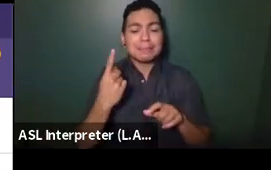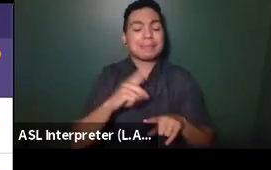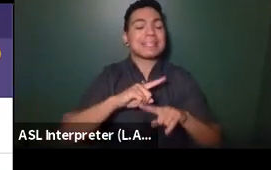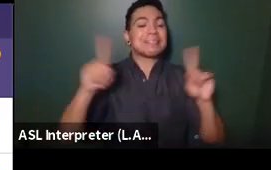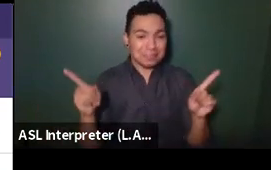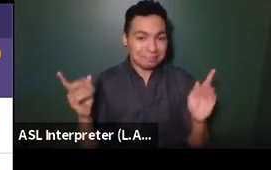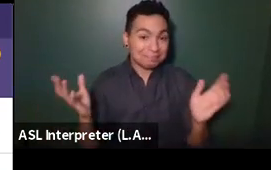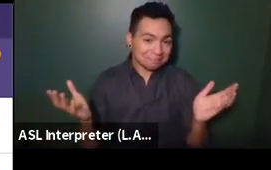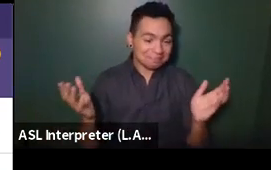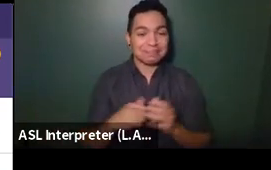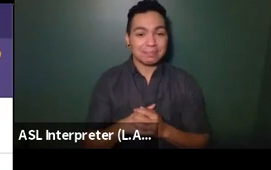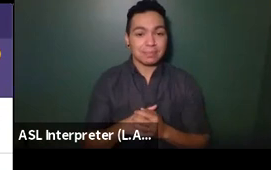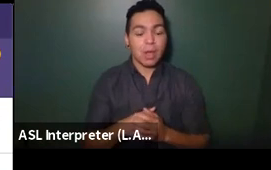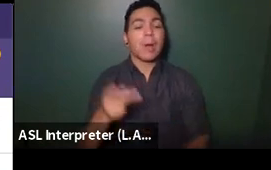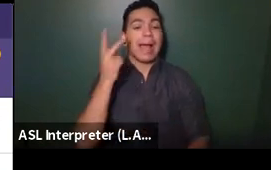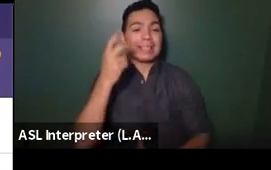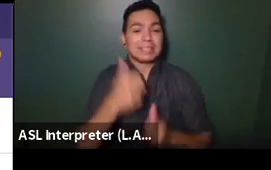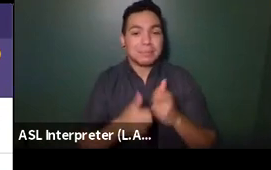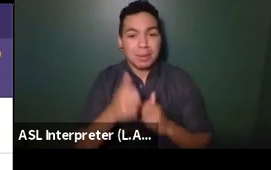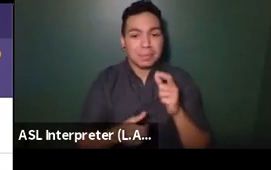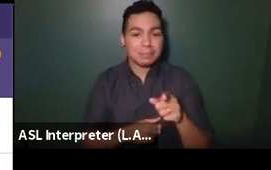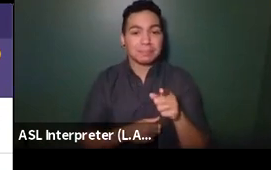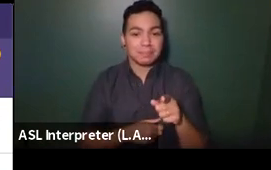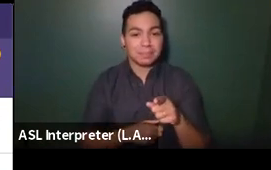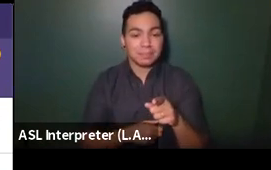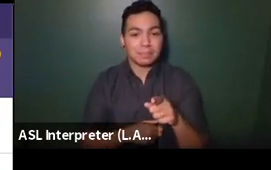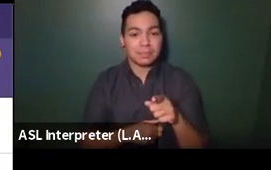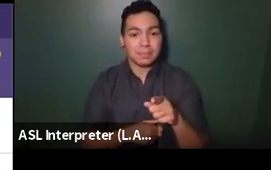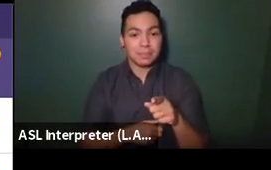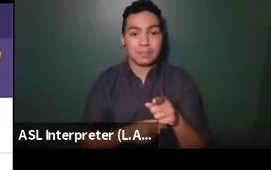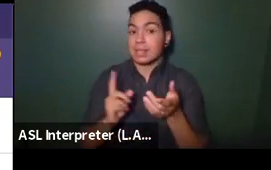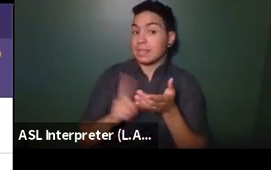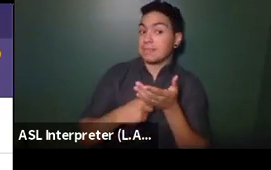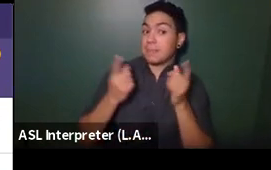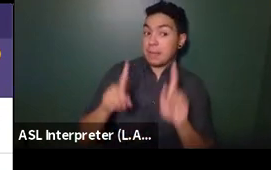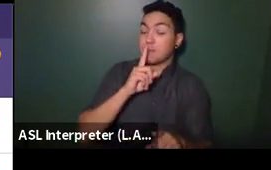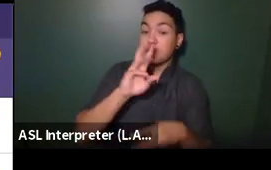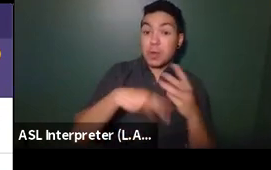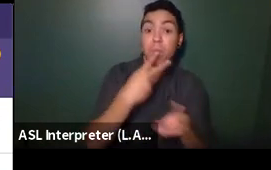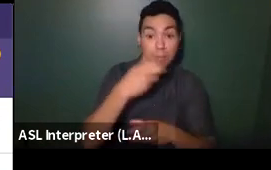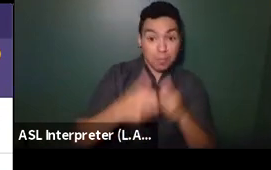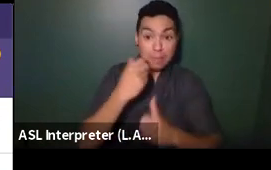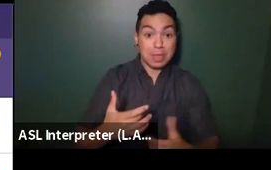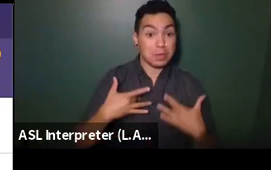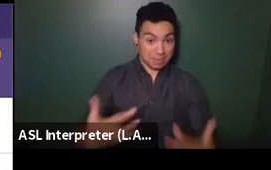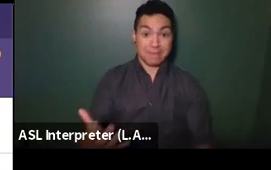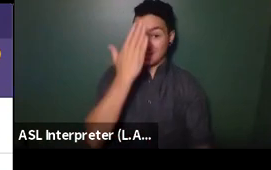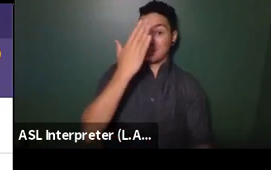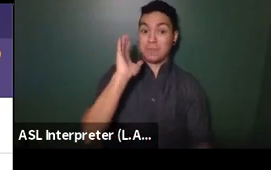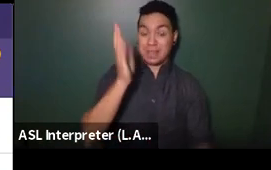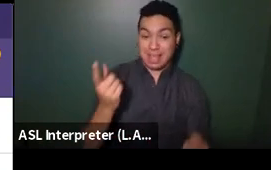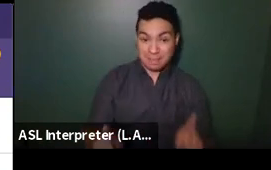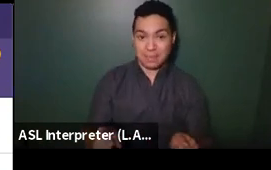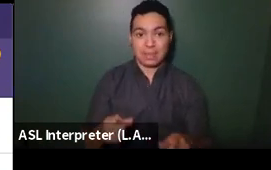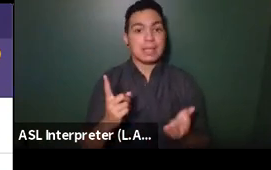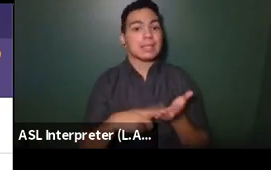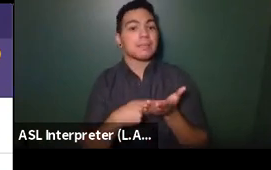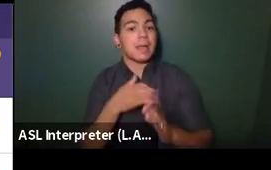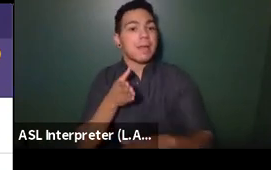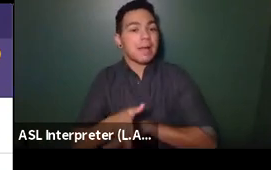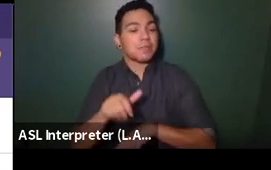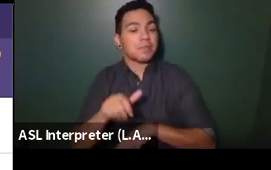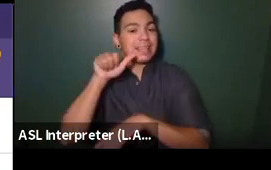Katherine Livick - ESD 112: And it's, oh, actually, I see what the problem is. This is something that you'll run into real world here. Here's your real world. Sometimes right after they've submitted it, they get an an Unsubmit button.